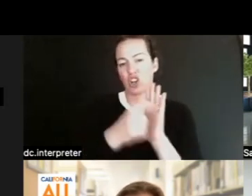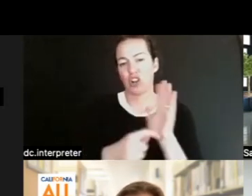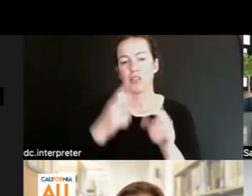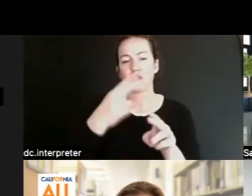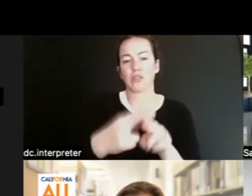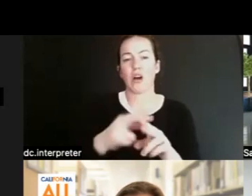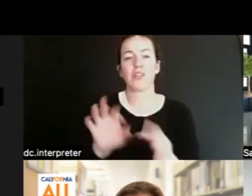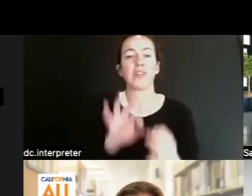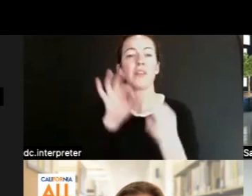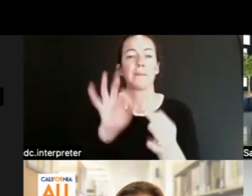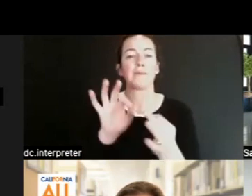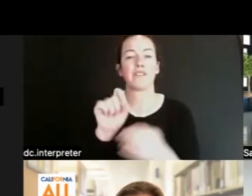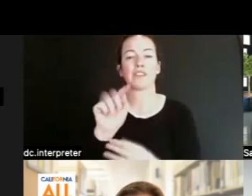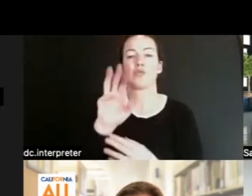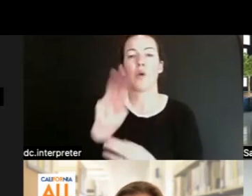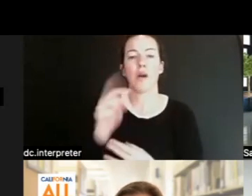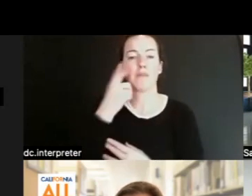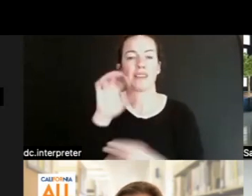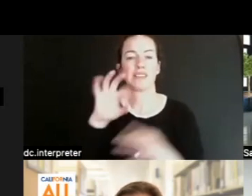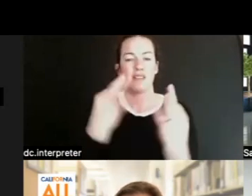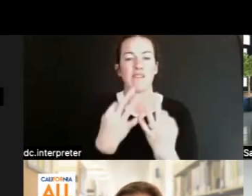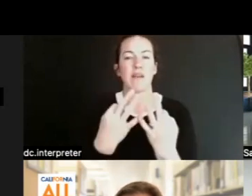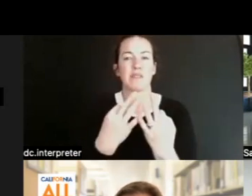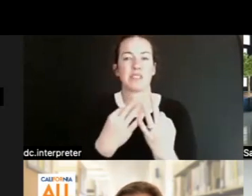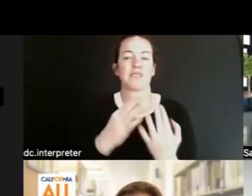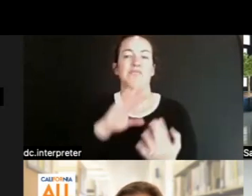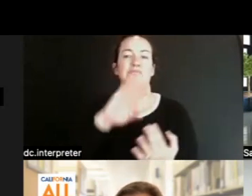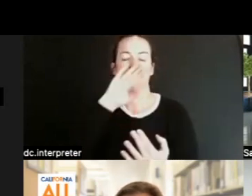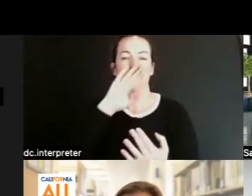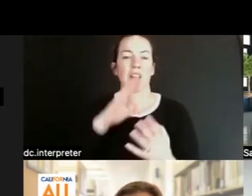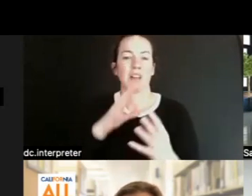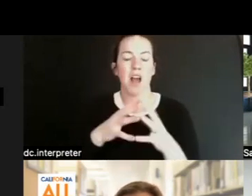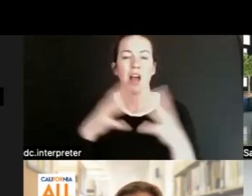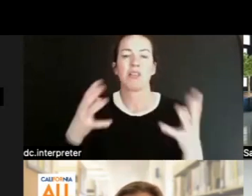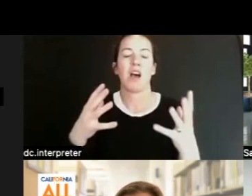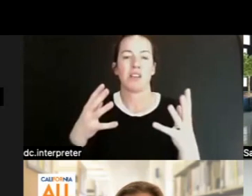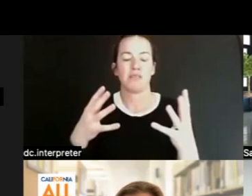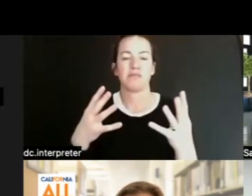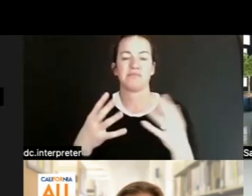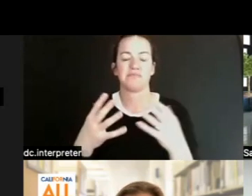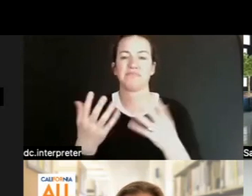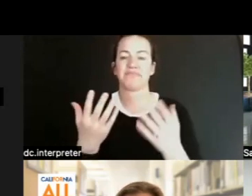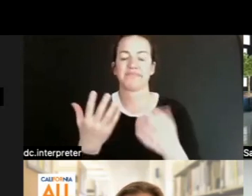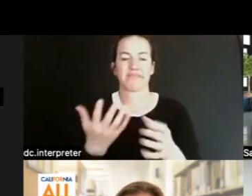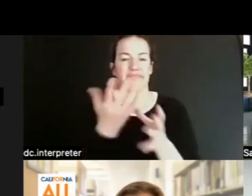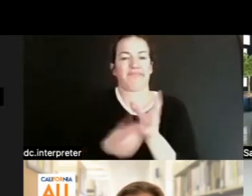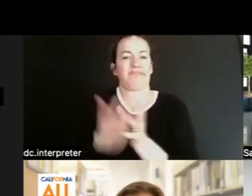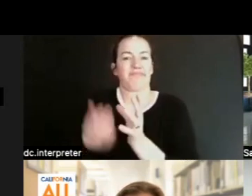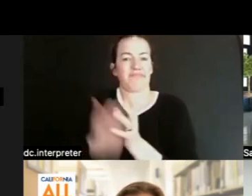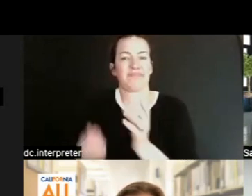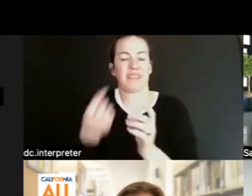experiencing this huge wave of disparities coming from all directions when it when it came to being